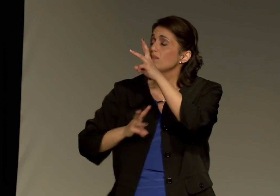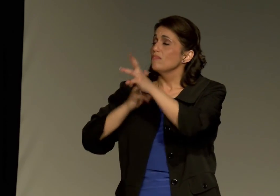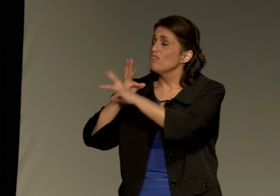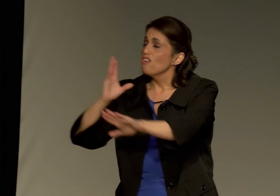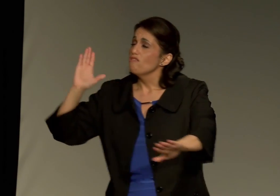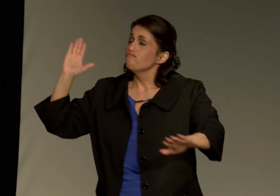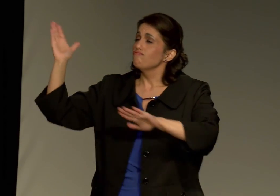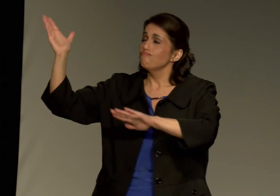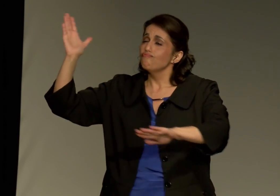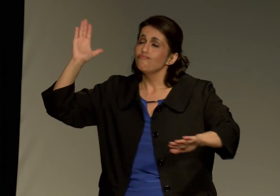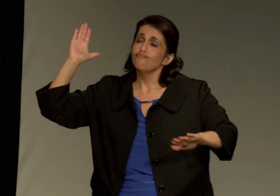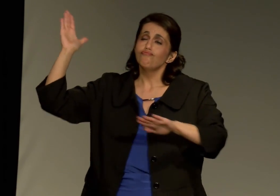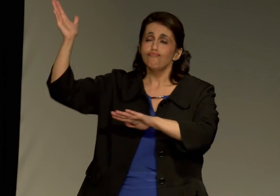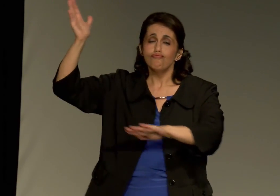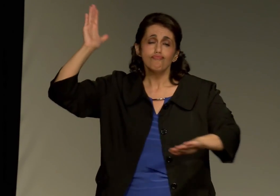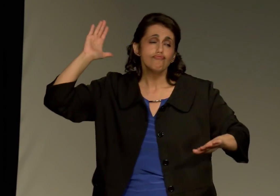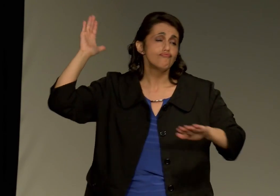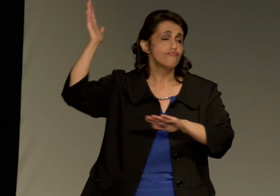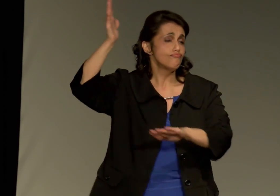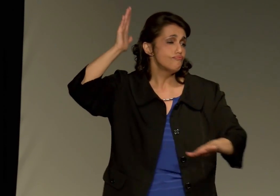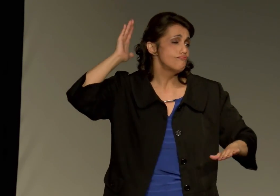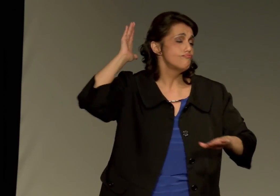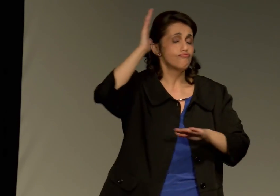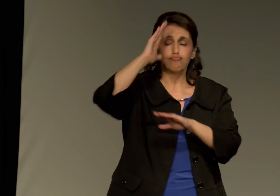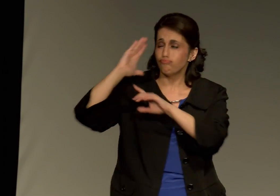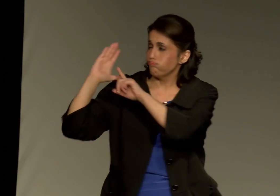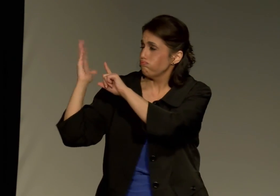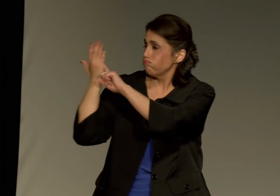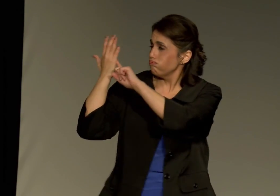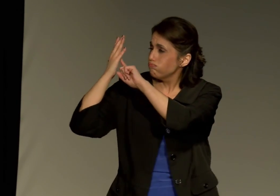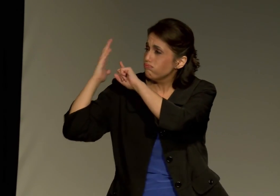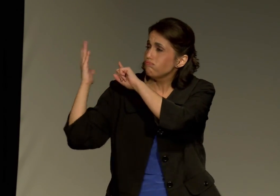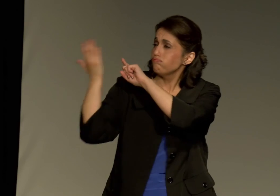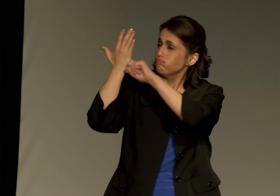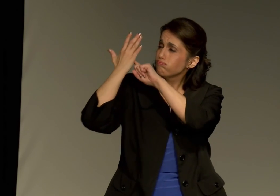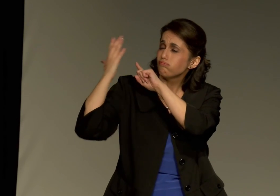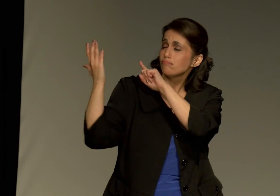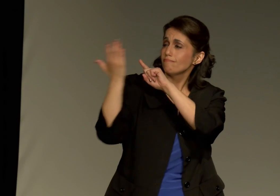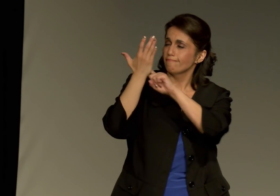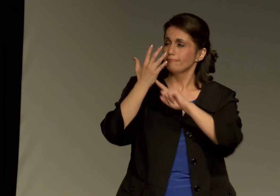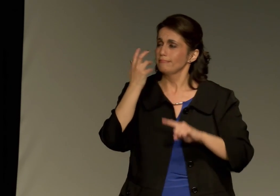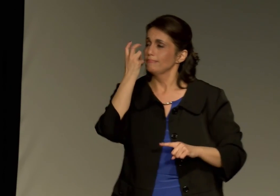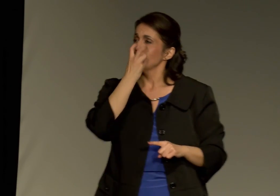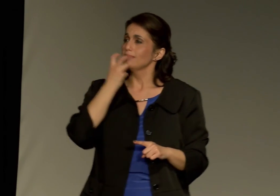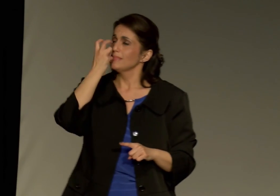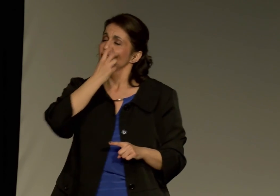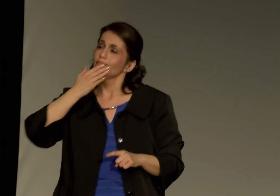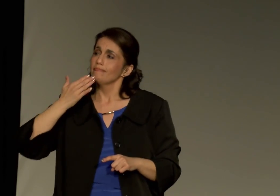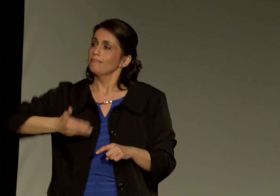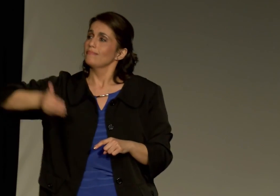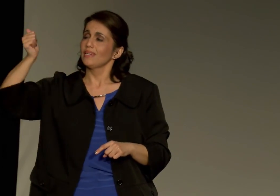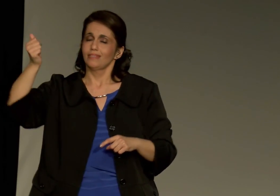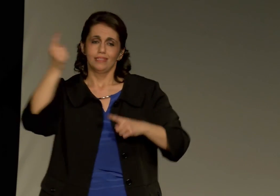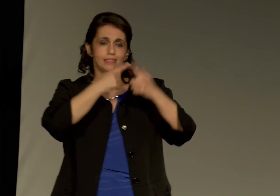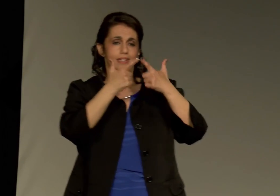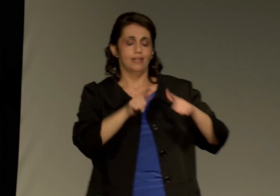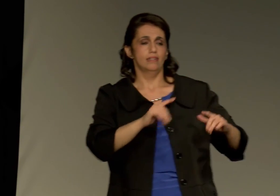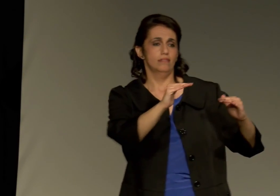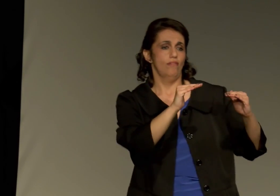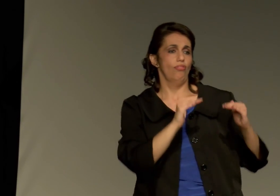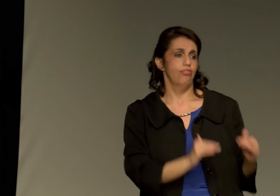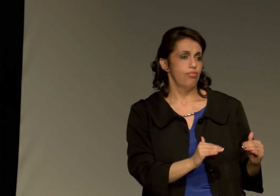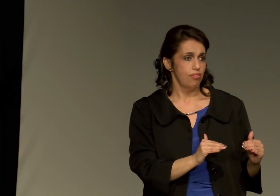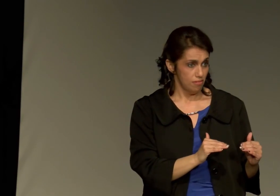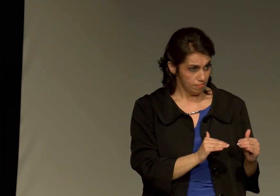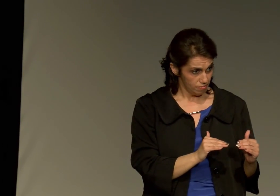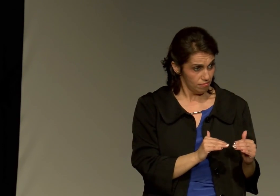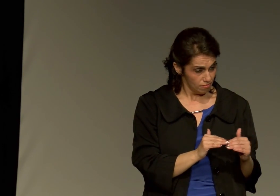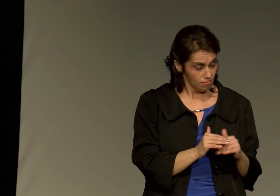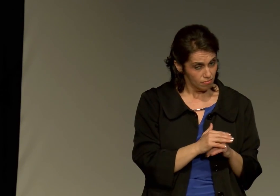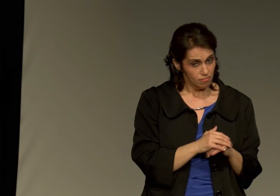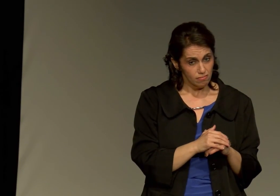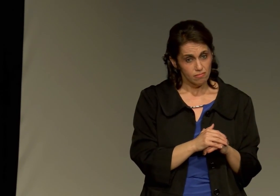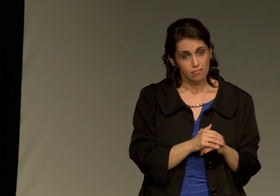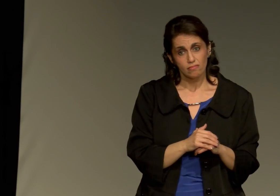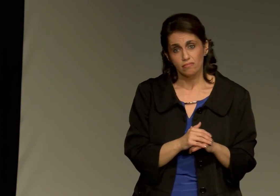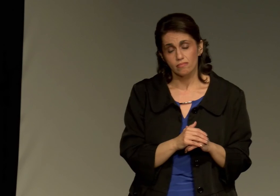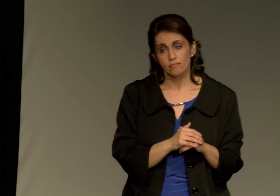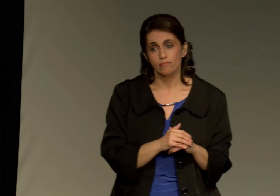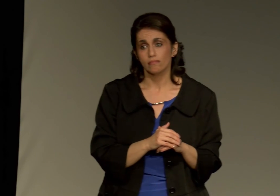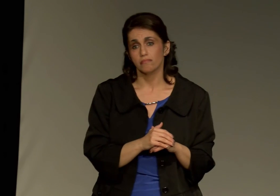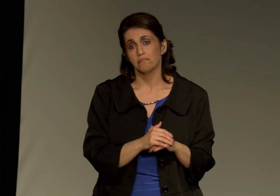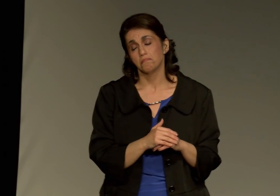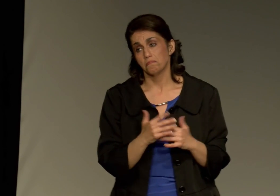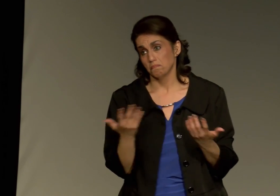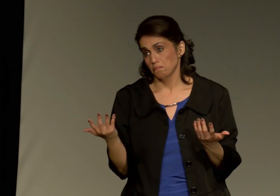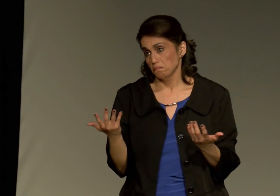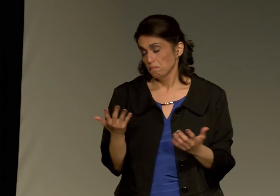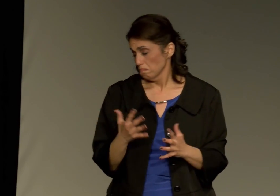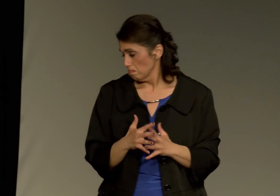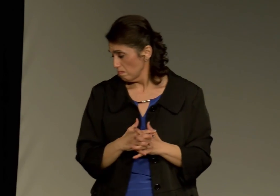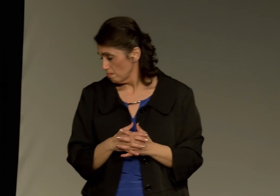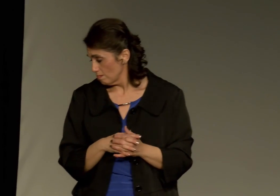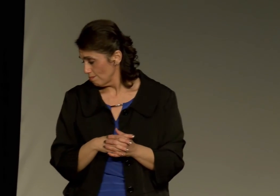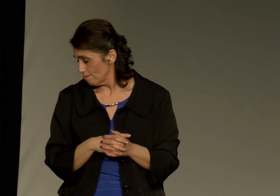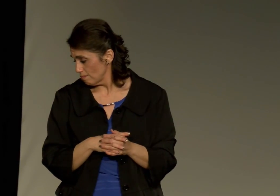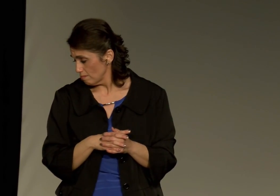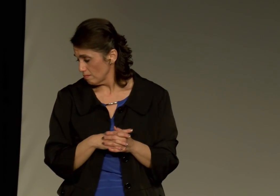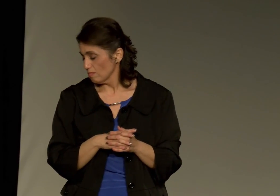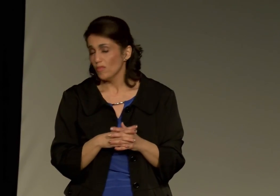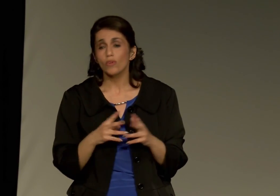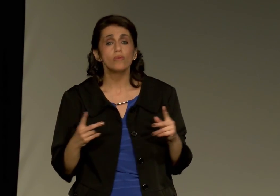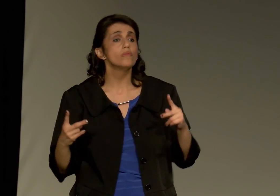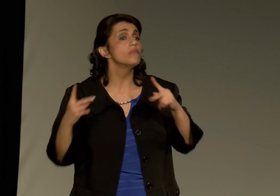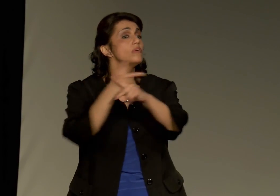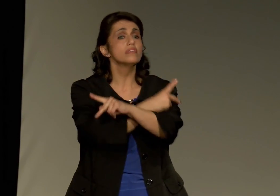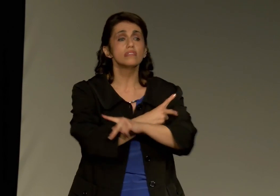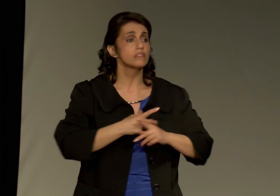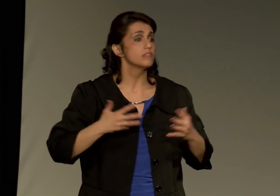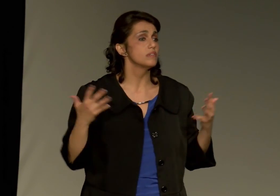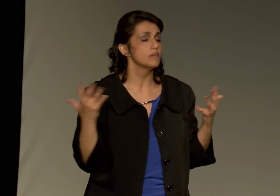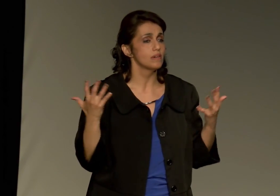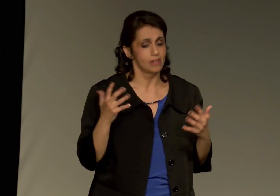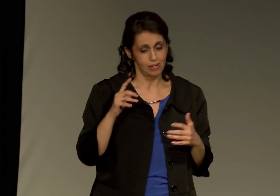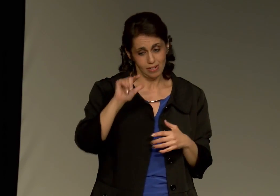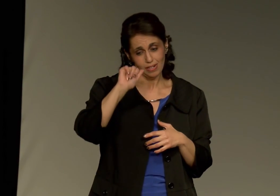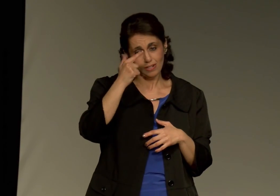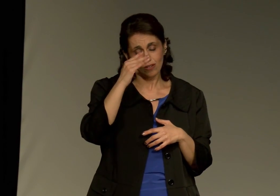Traveled the world lecturing, convincing people that speech was far better than sign language.